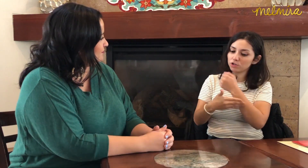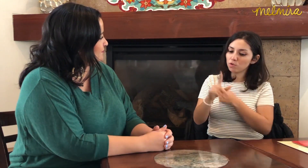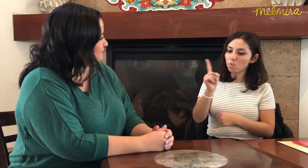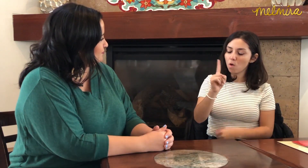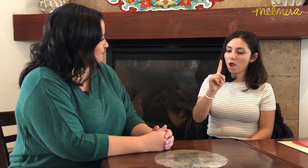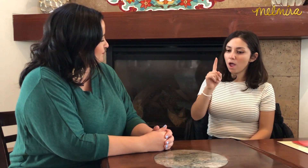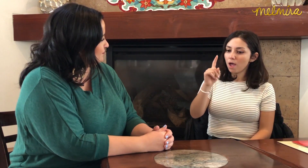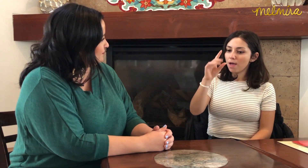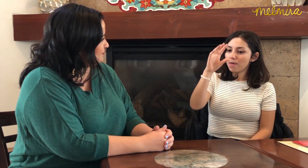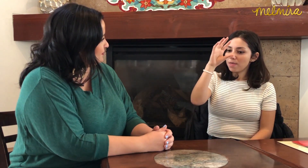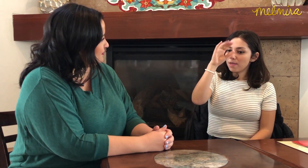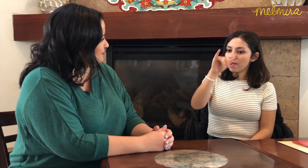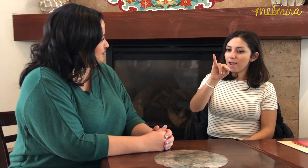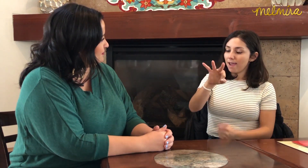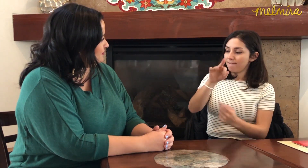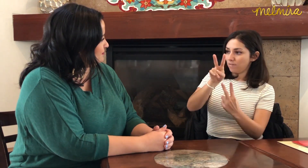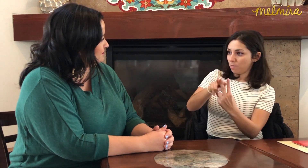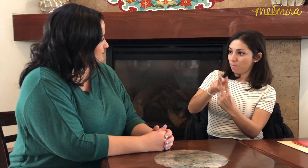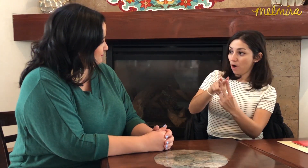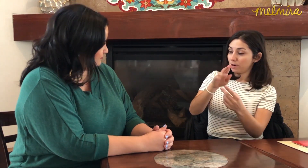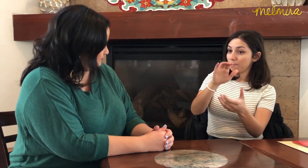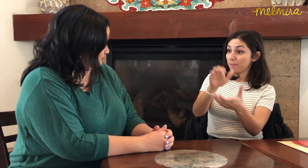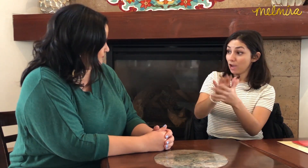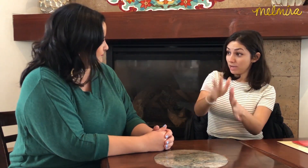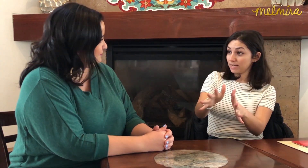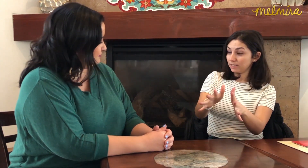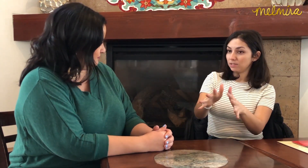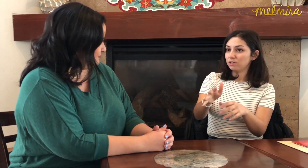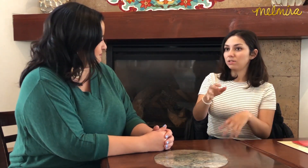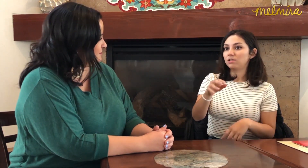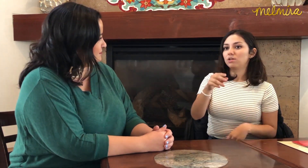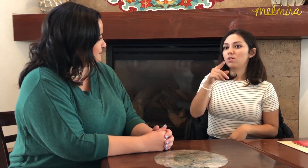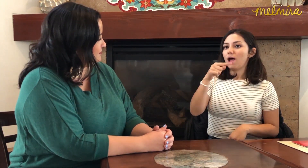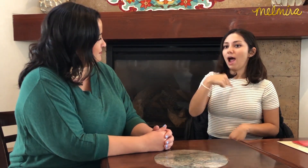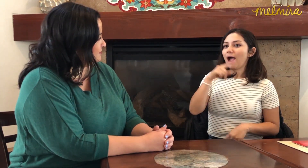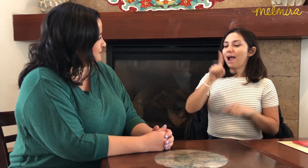In one country, where... if a couple is already married,